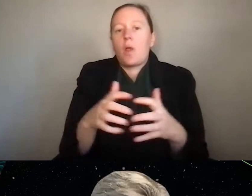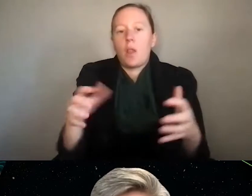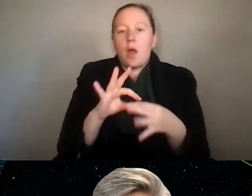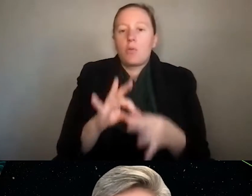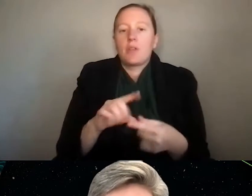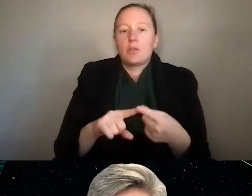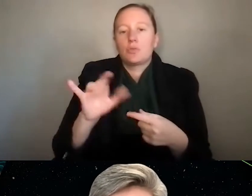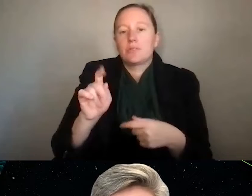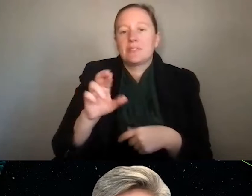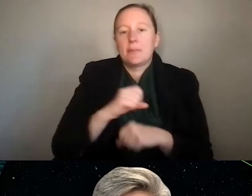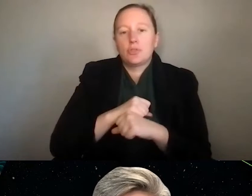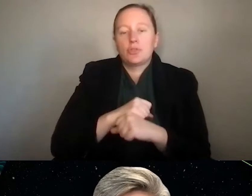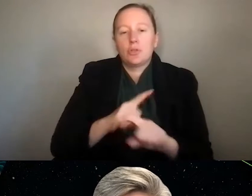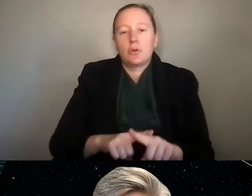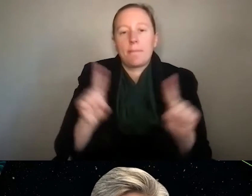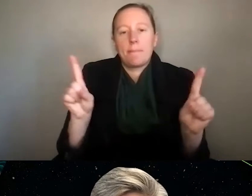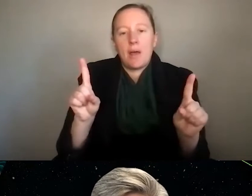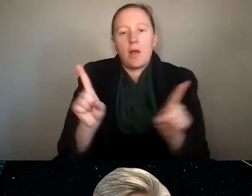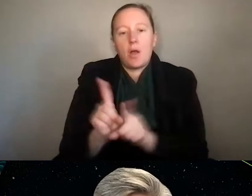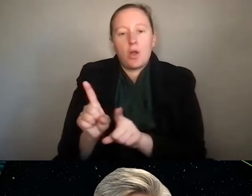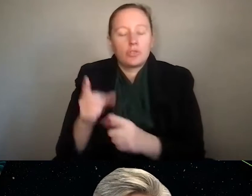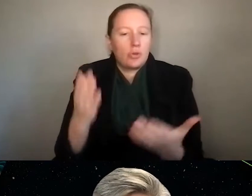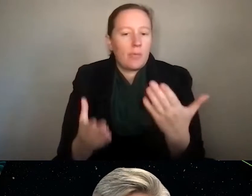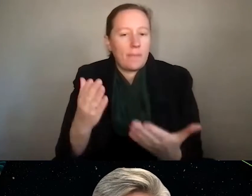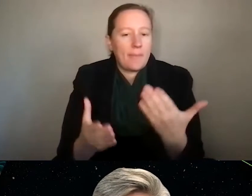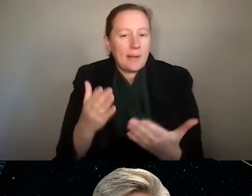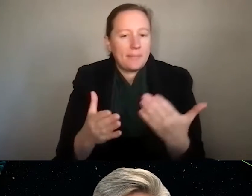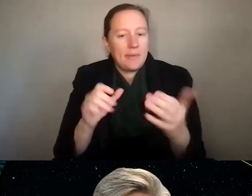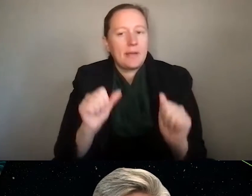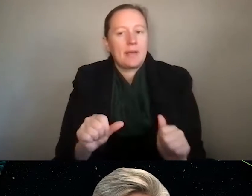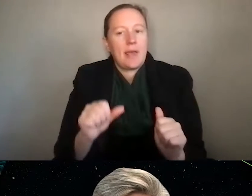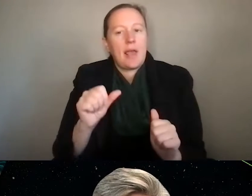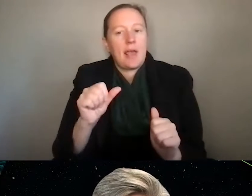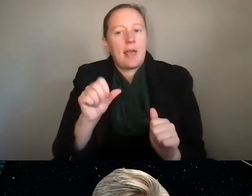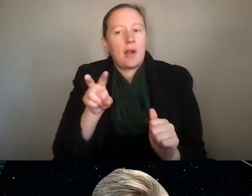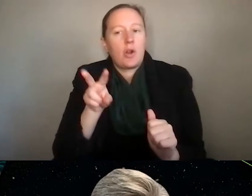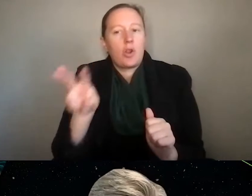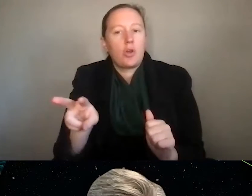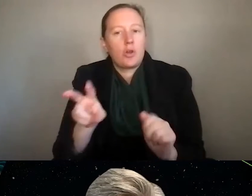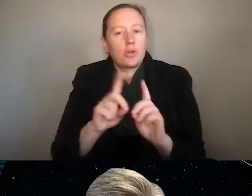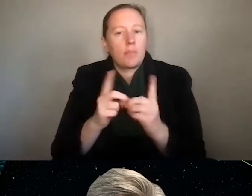but also you might be able to take a look in the Department of Undergraduate Education,